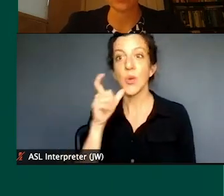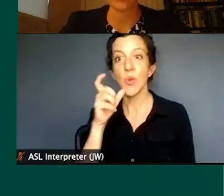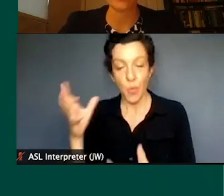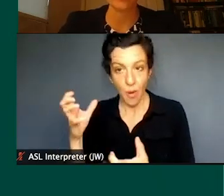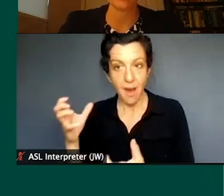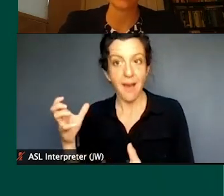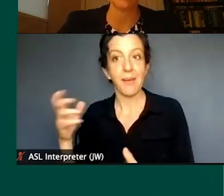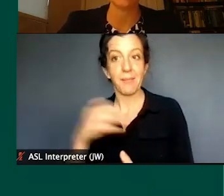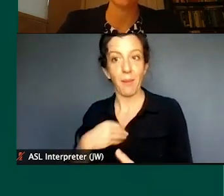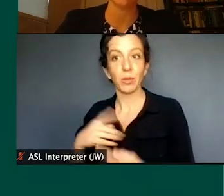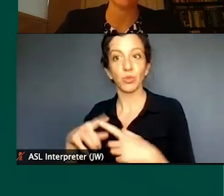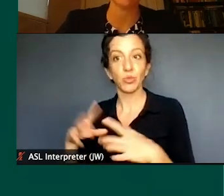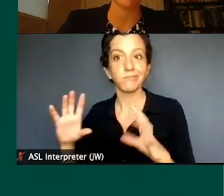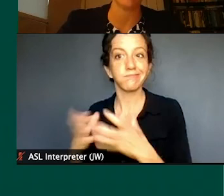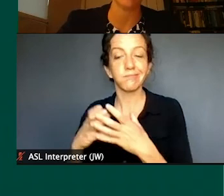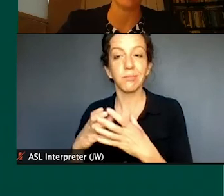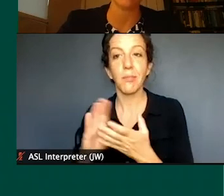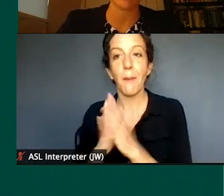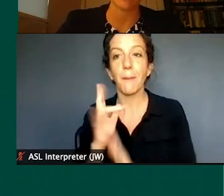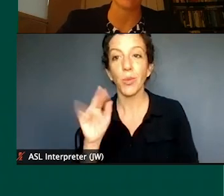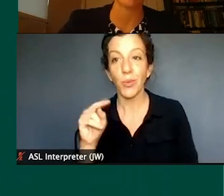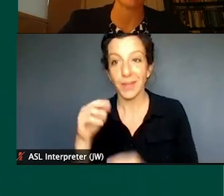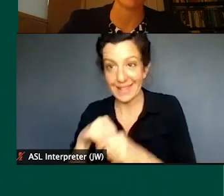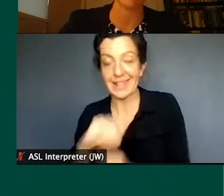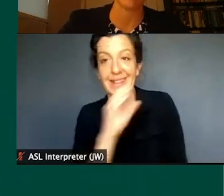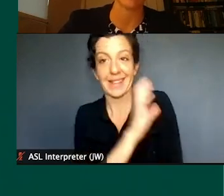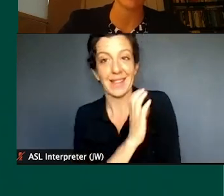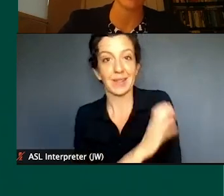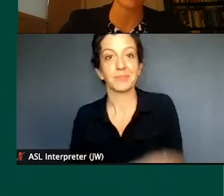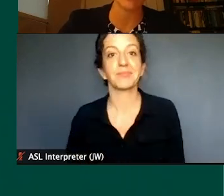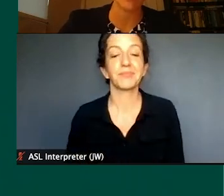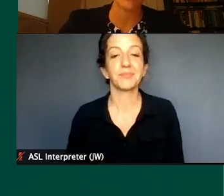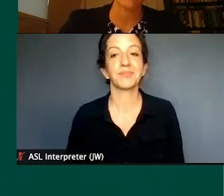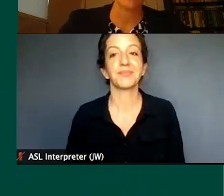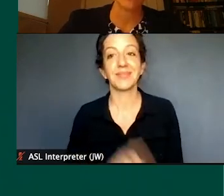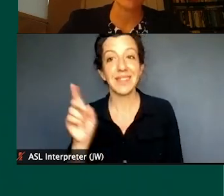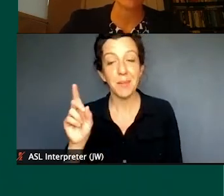So while I can't comment on the current conditions at the clinics, there is sort